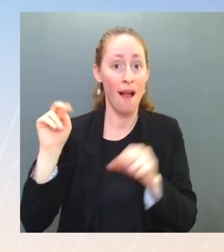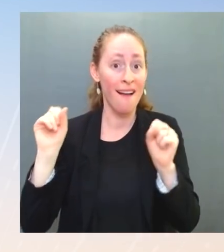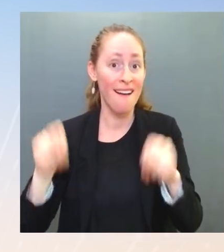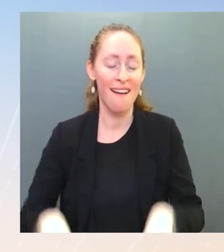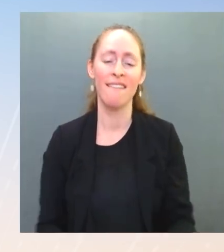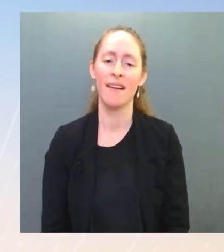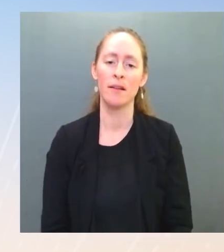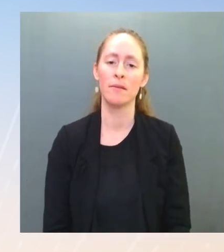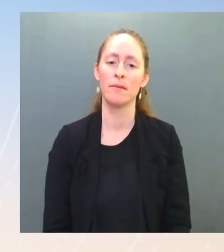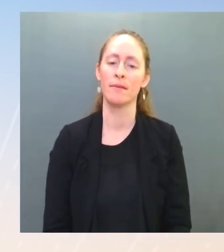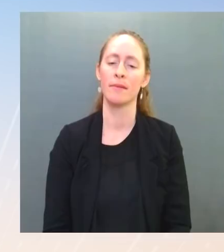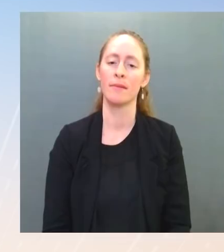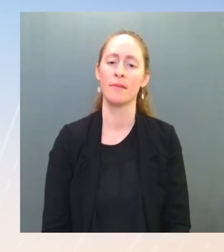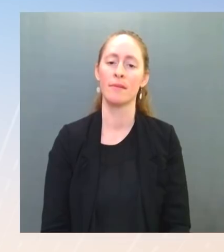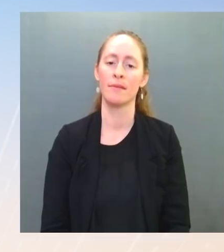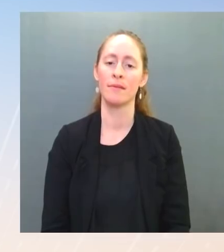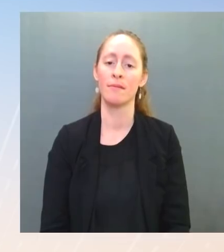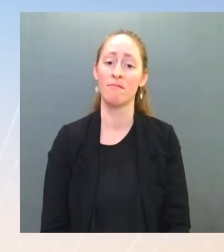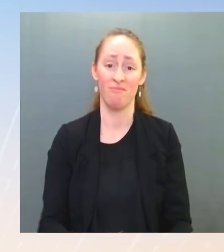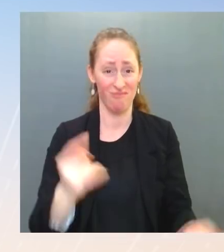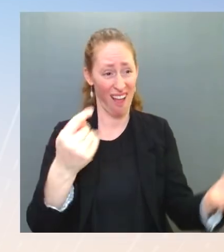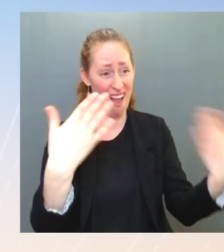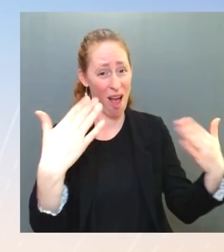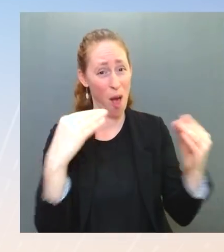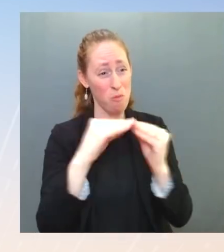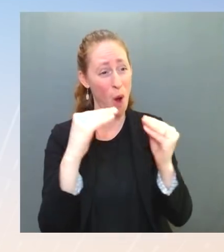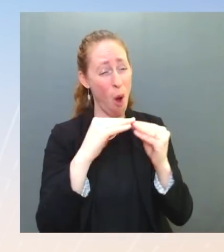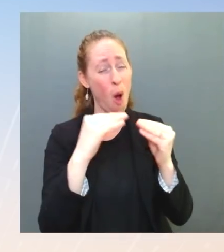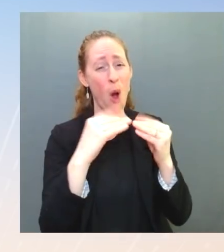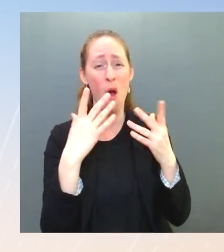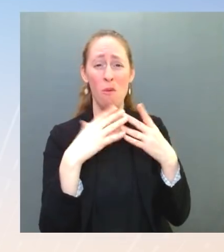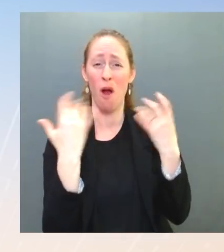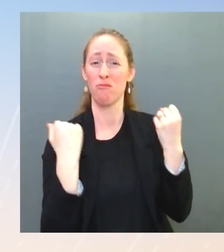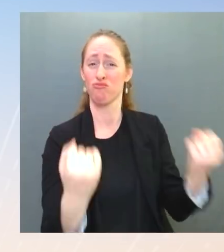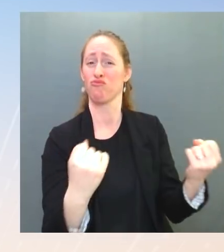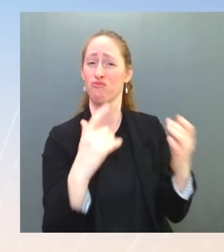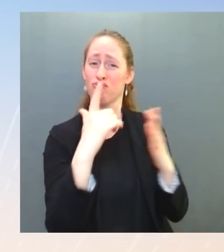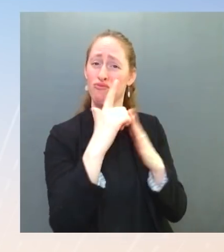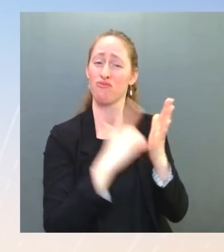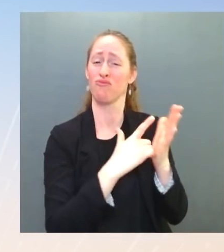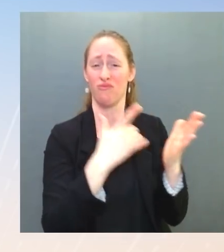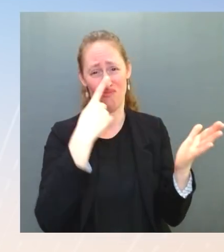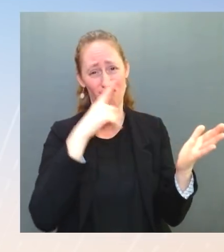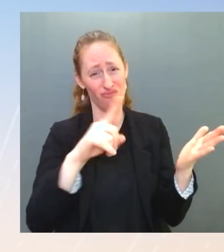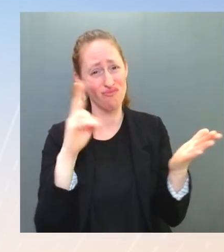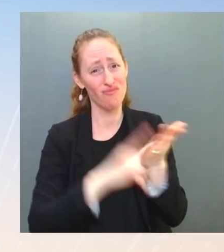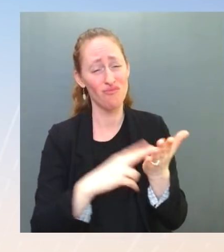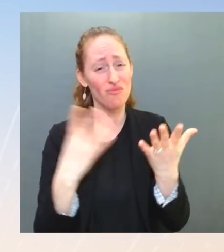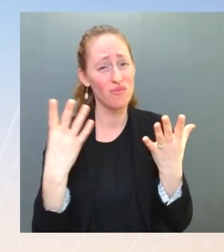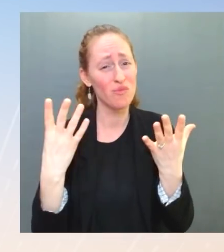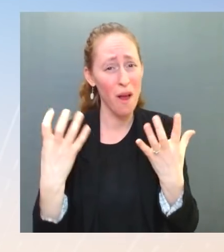The Press: And then I wanted to ask you, do you have any response to the news that Jared Kushner secured a $2 million investment from a fund